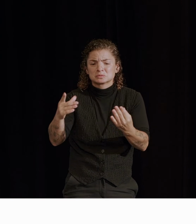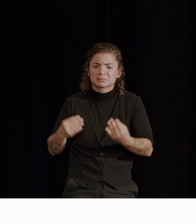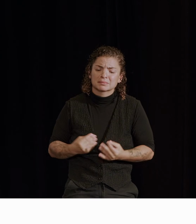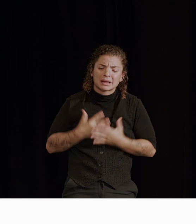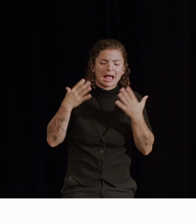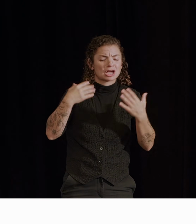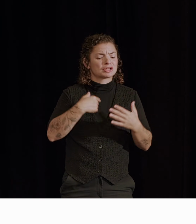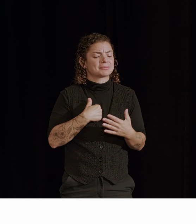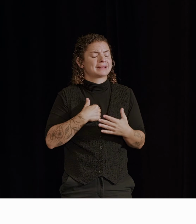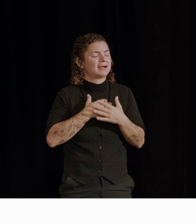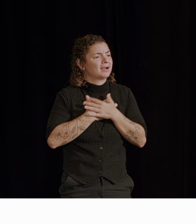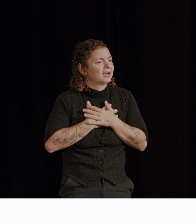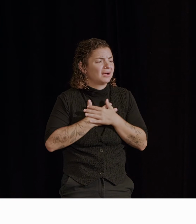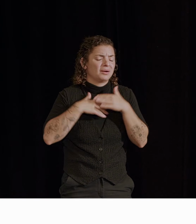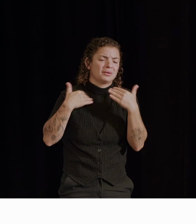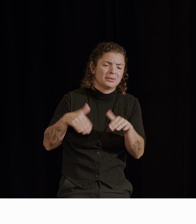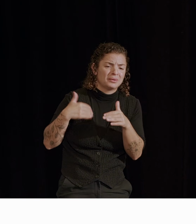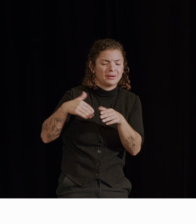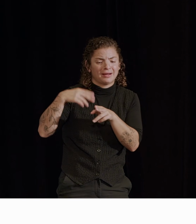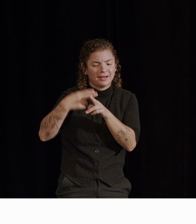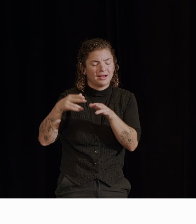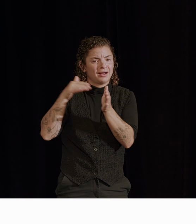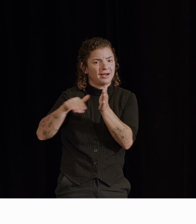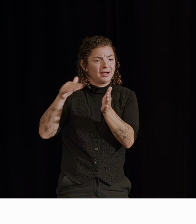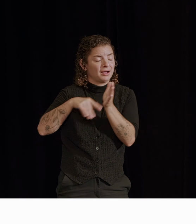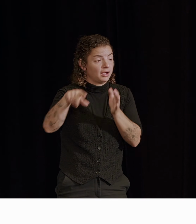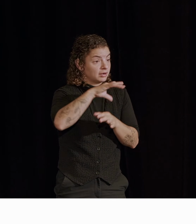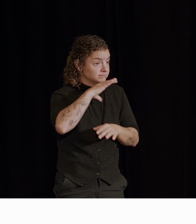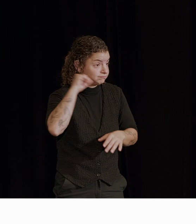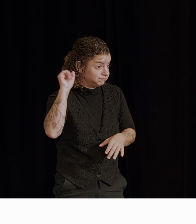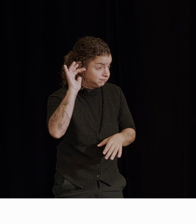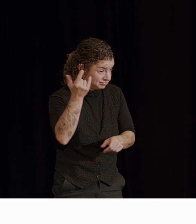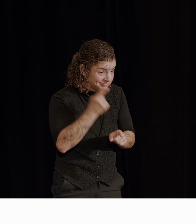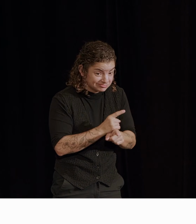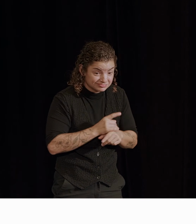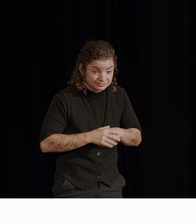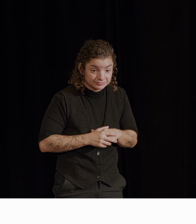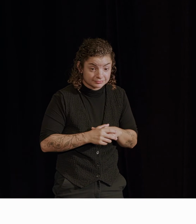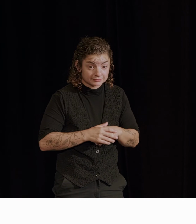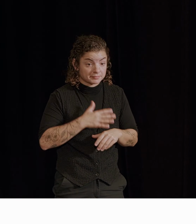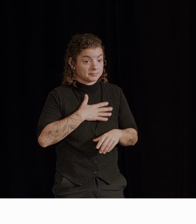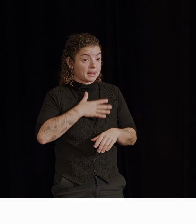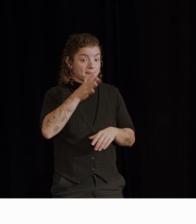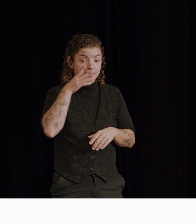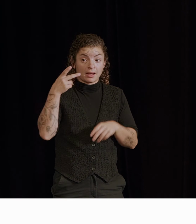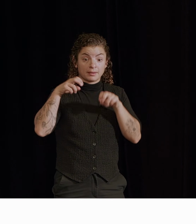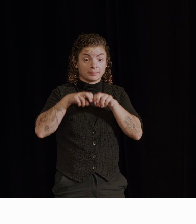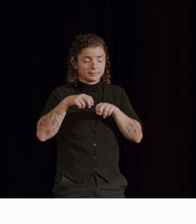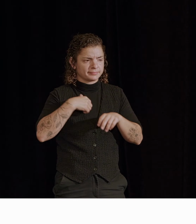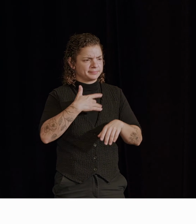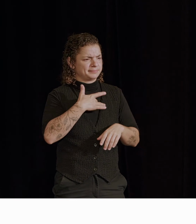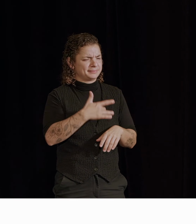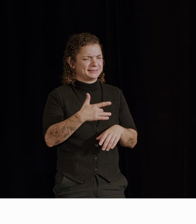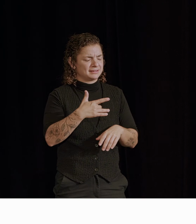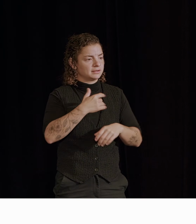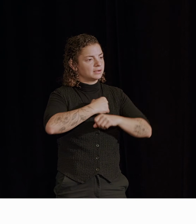And I go into defense mode with mom a lot, either in trying to get them to dial back from that or explain to them that,